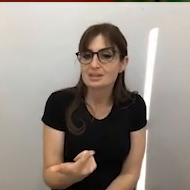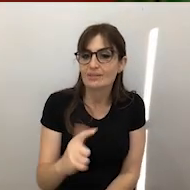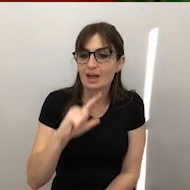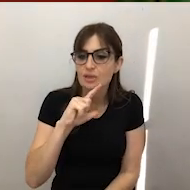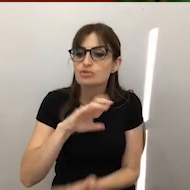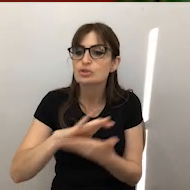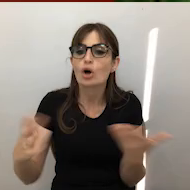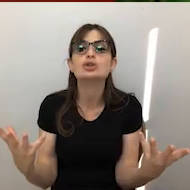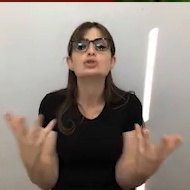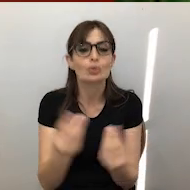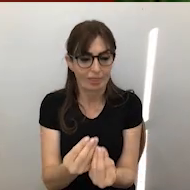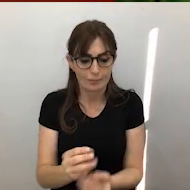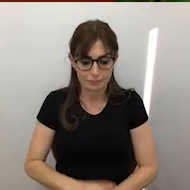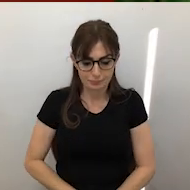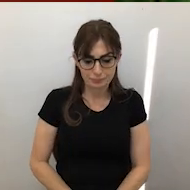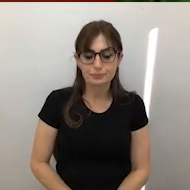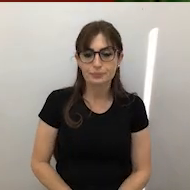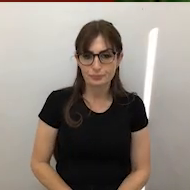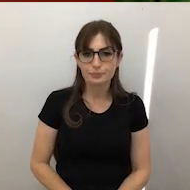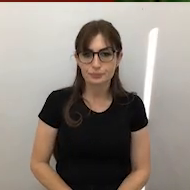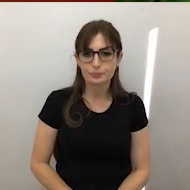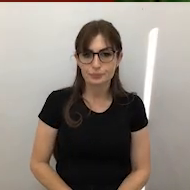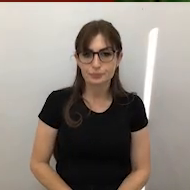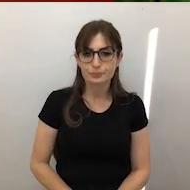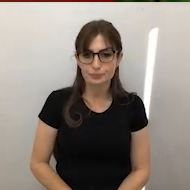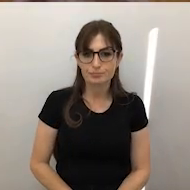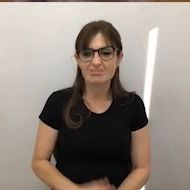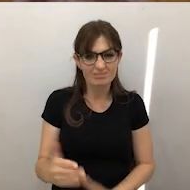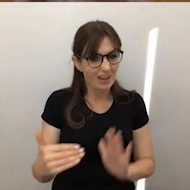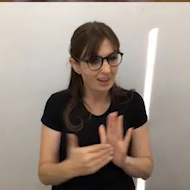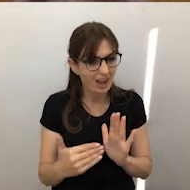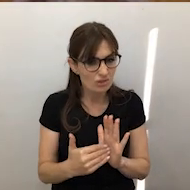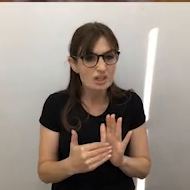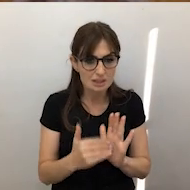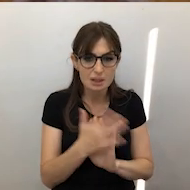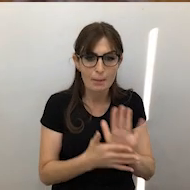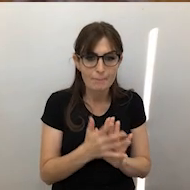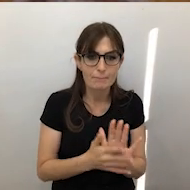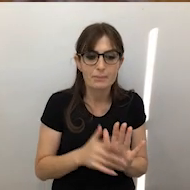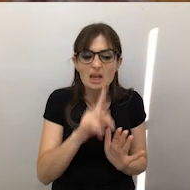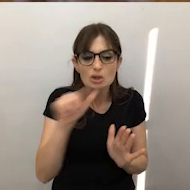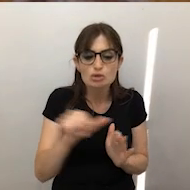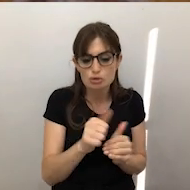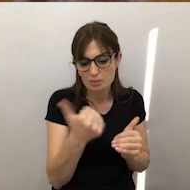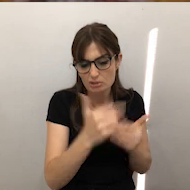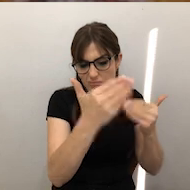of $842,700. A current asset is an asset that is expected to be used